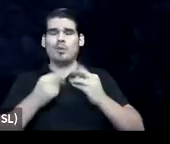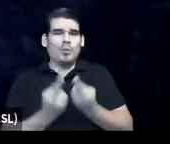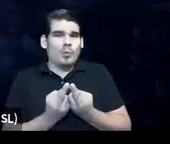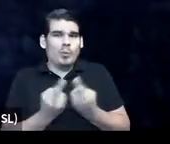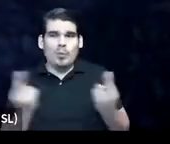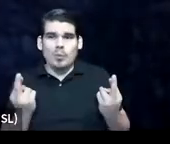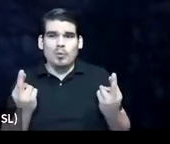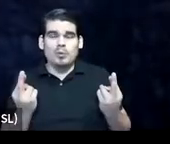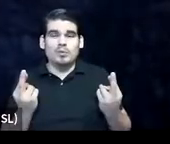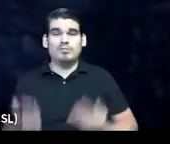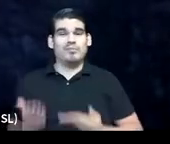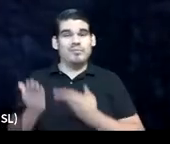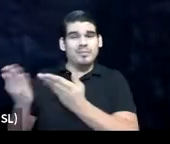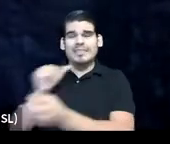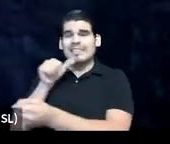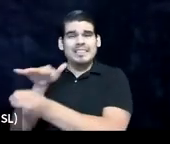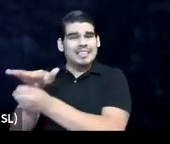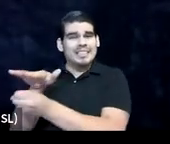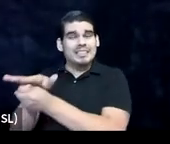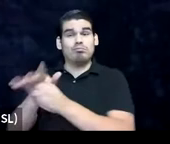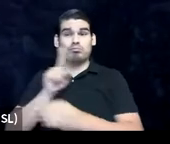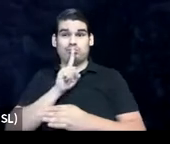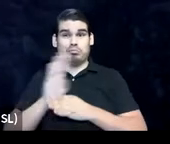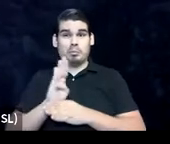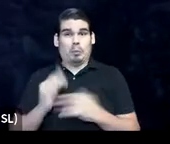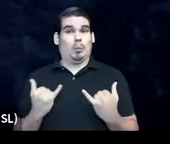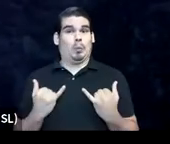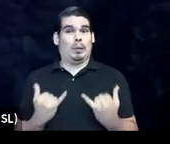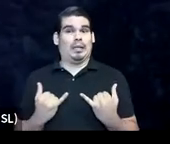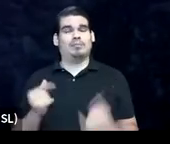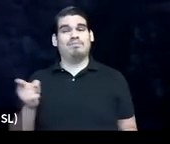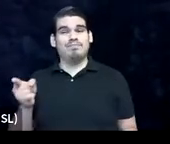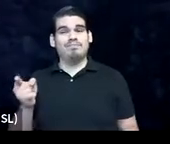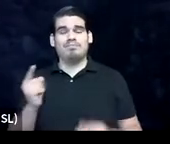and our Coms Officer ten to elaborate on those if they would still like to wish.